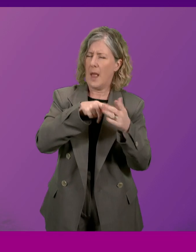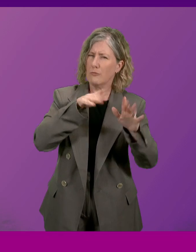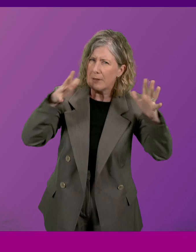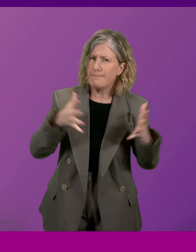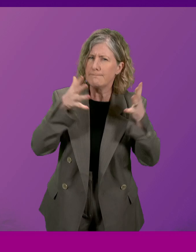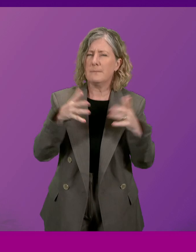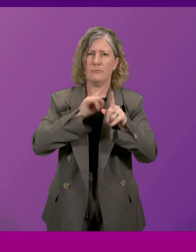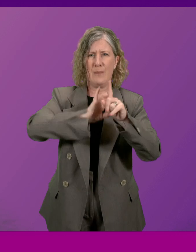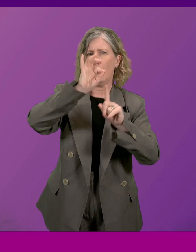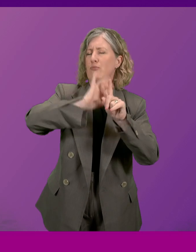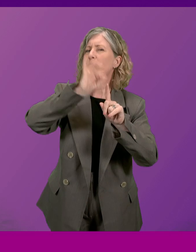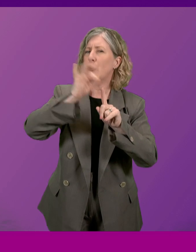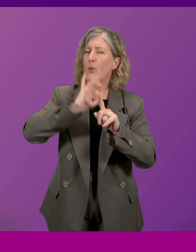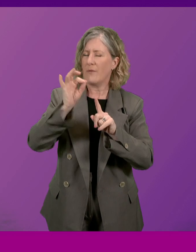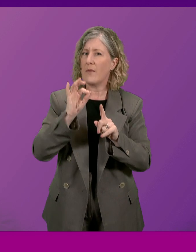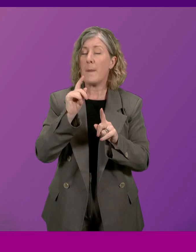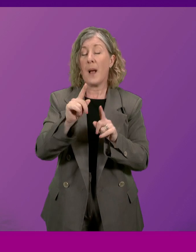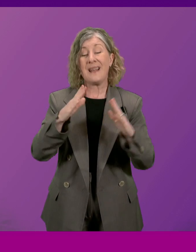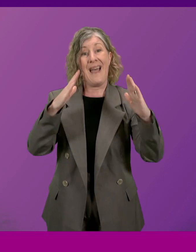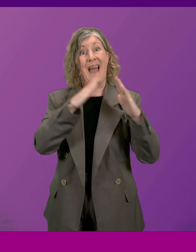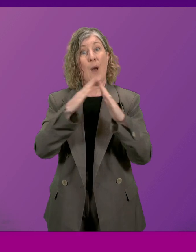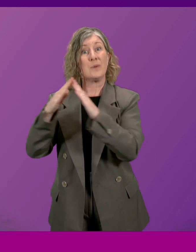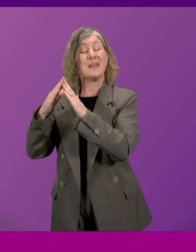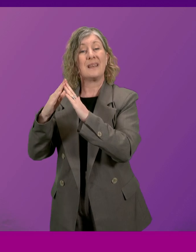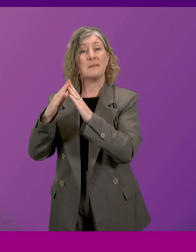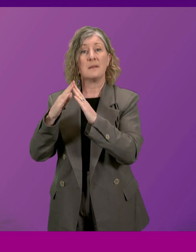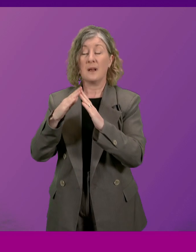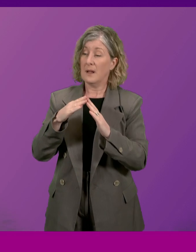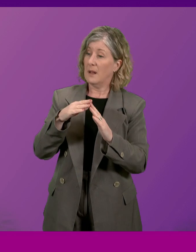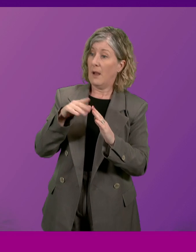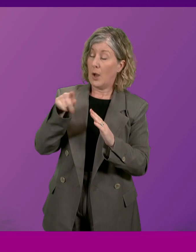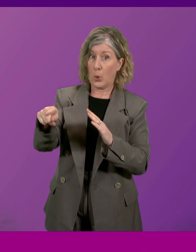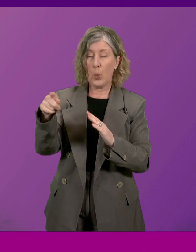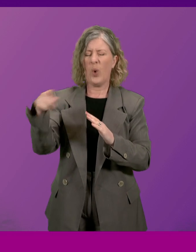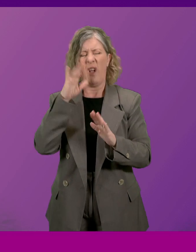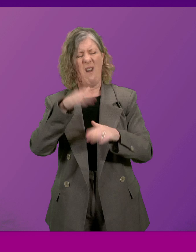On housing, I am afraid that it is not good enough for Mr Sarwar to dismiss the points